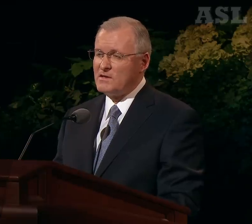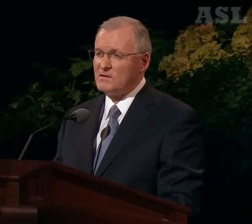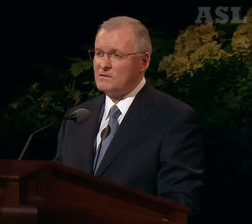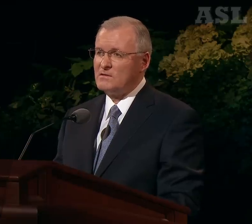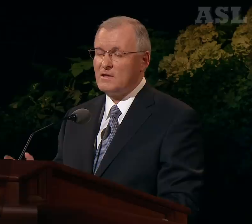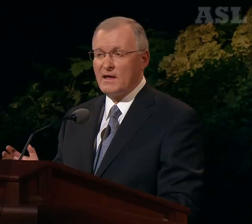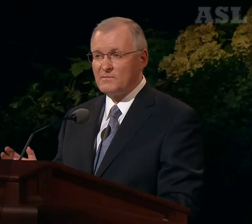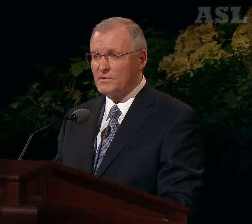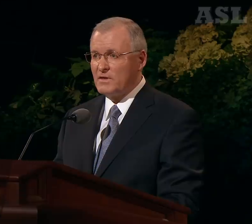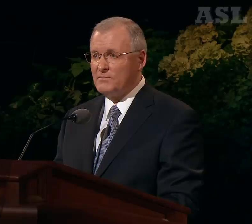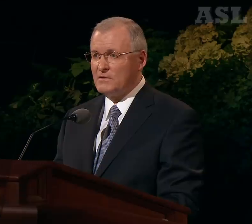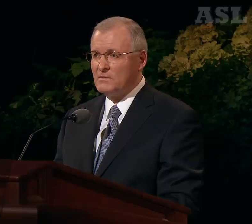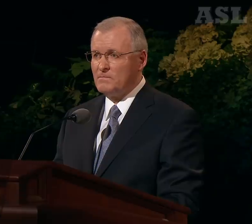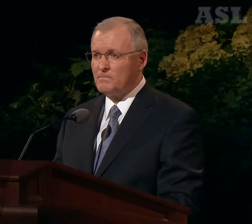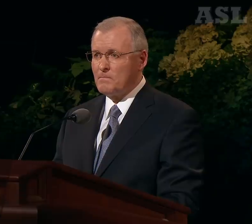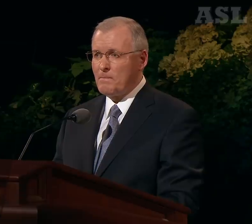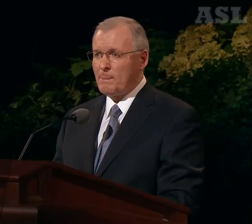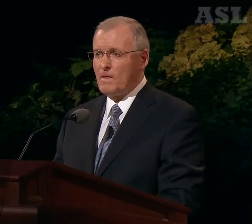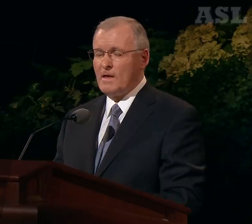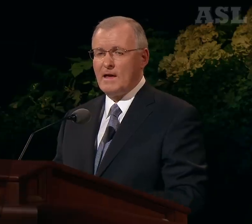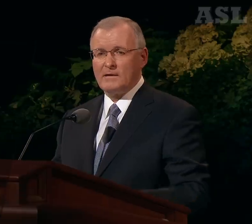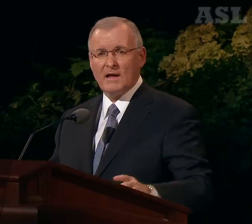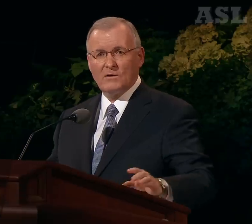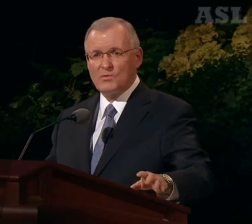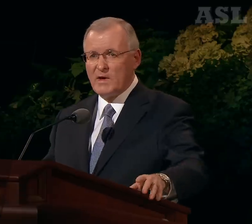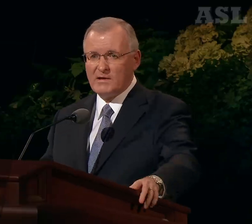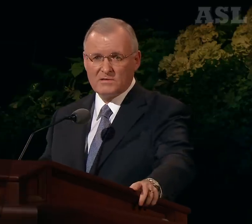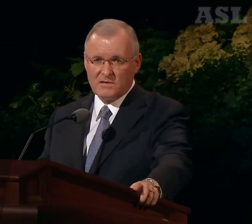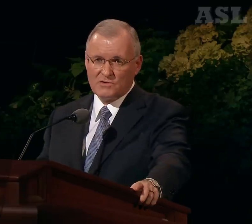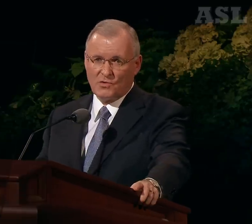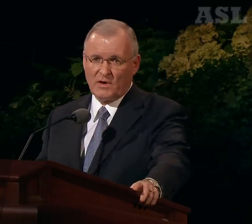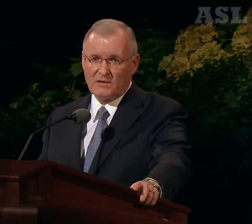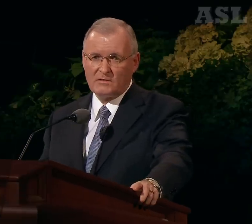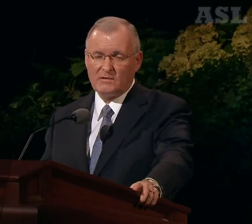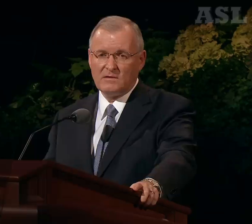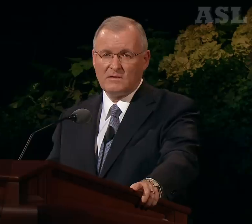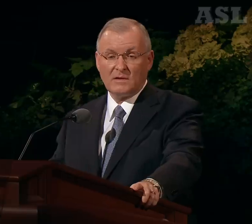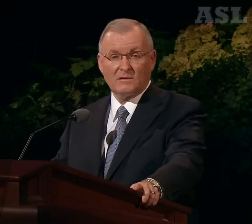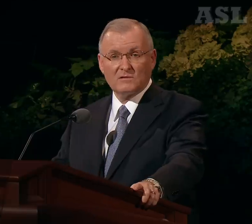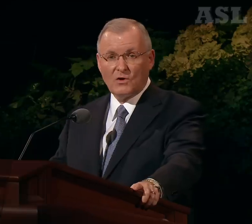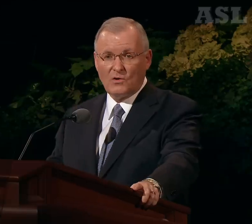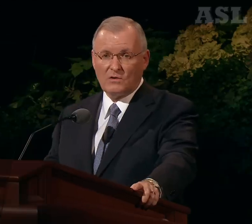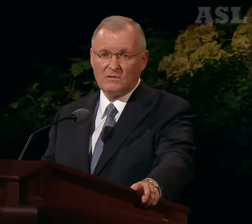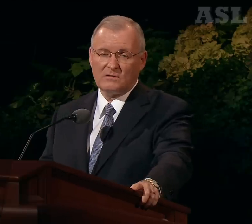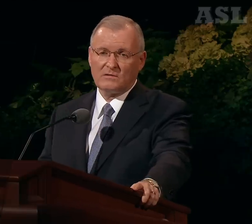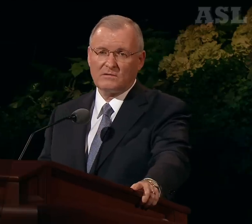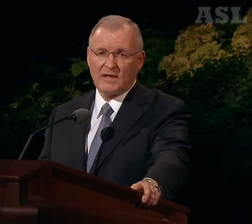COUNTED AND CONFESSED, FORSAKEN